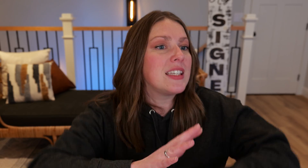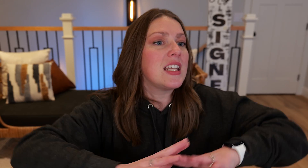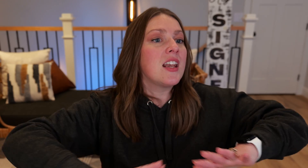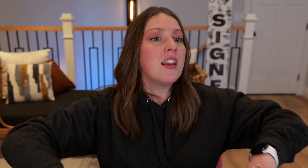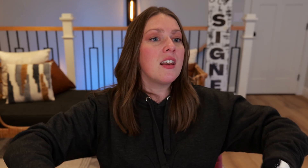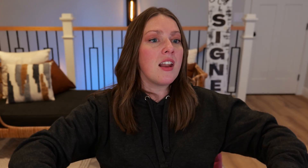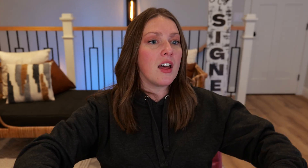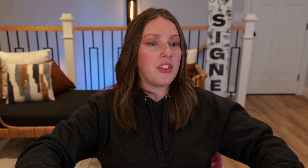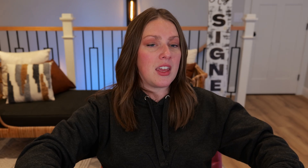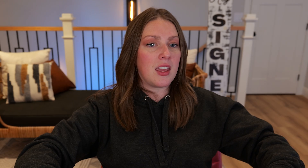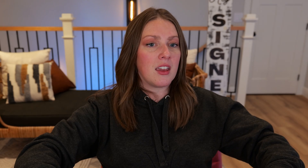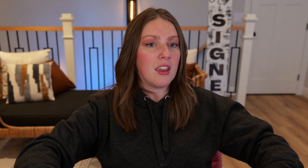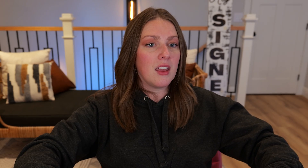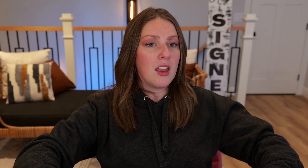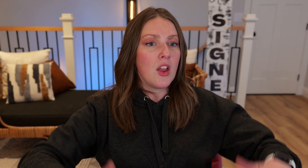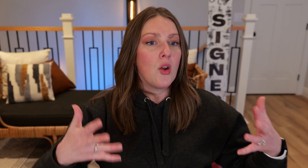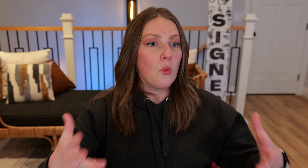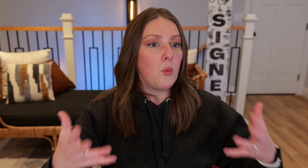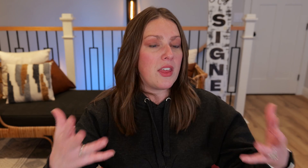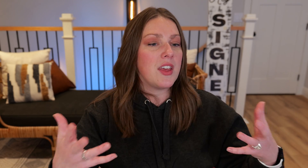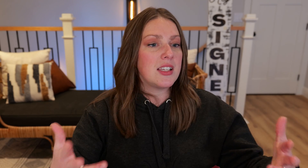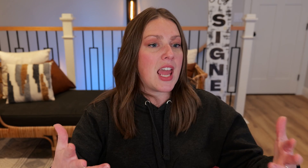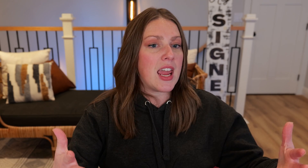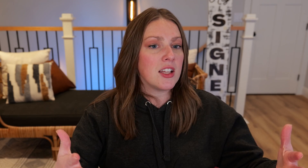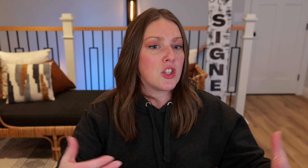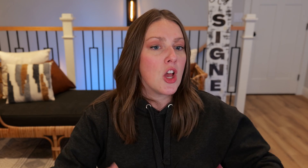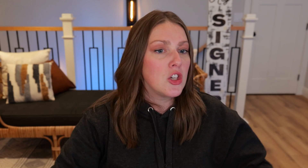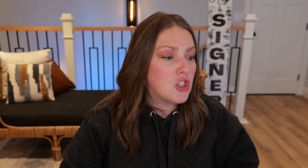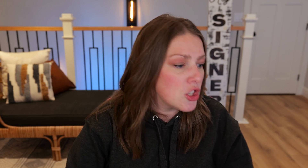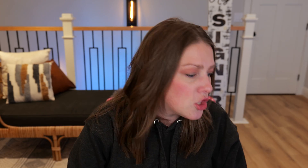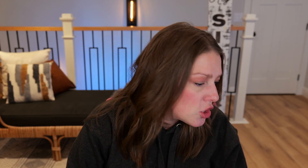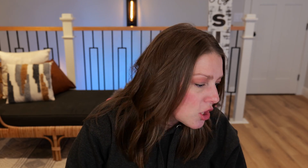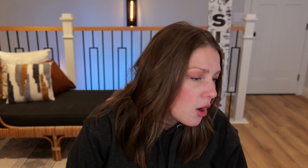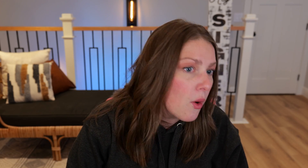did nothing with his hands just to show